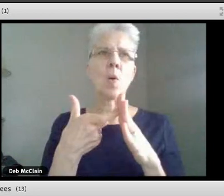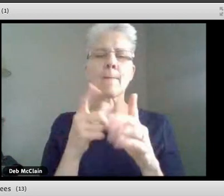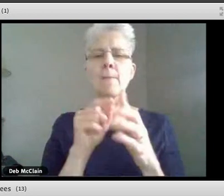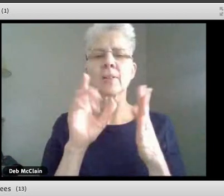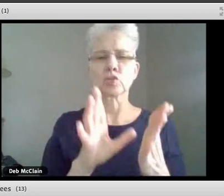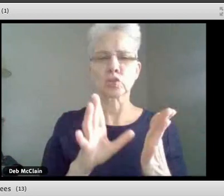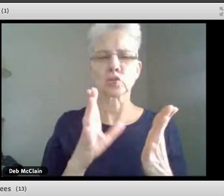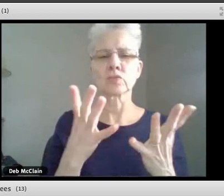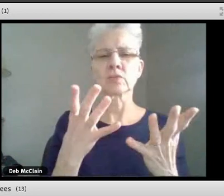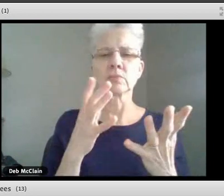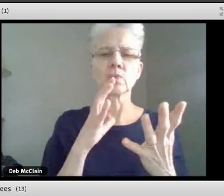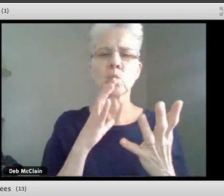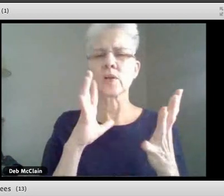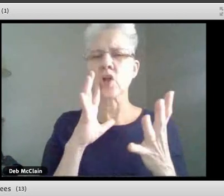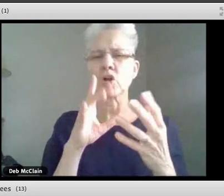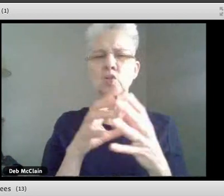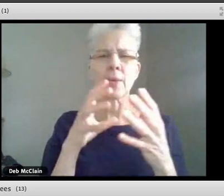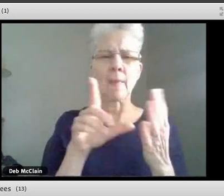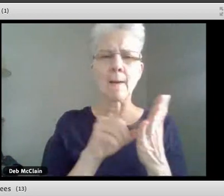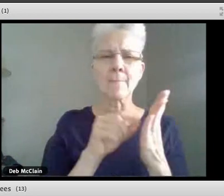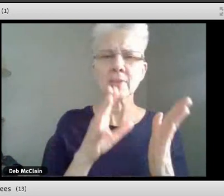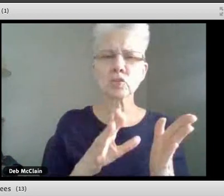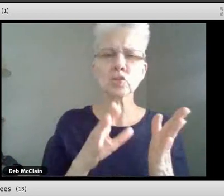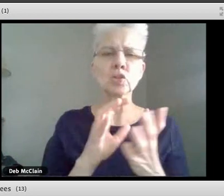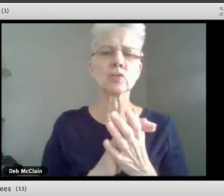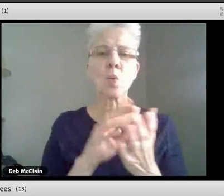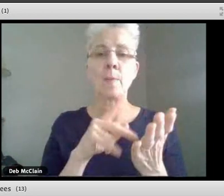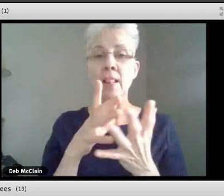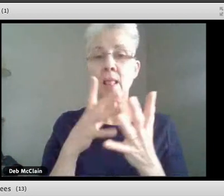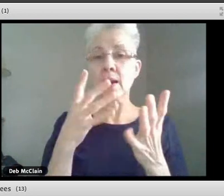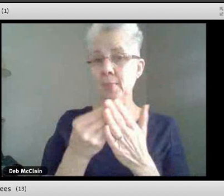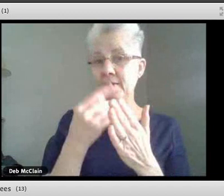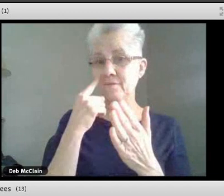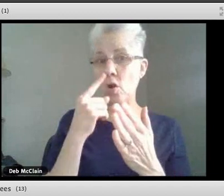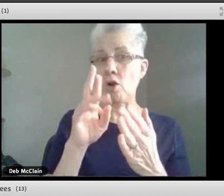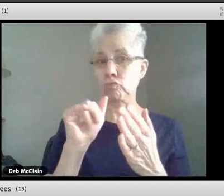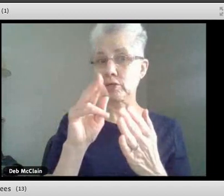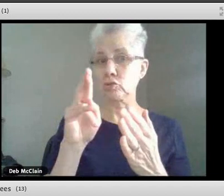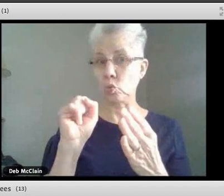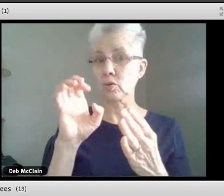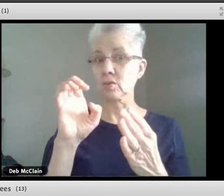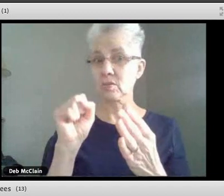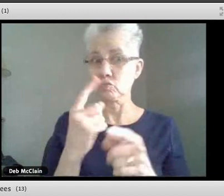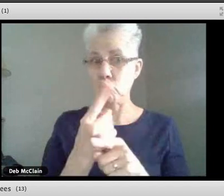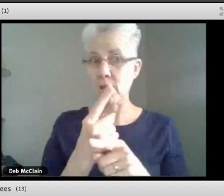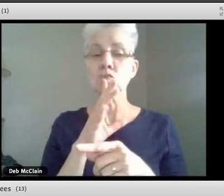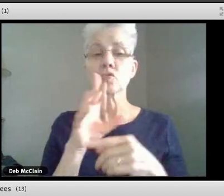and pay them a lot of money for our resources. It just talks about kind of the best practices